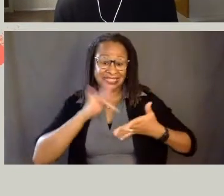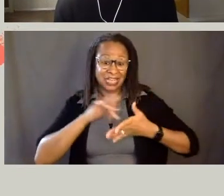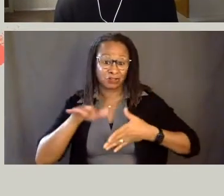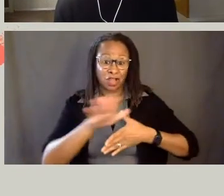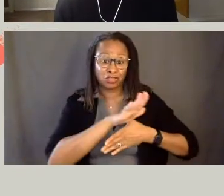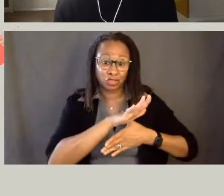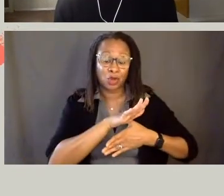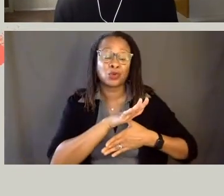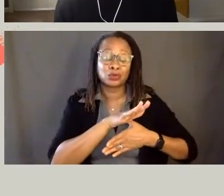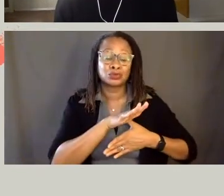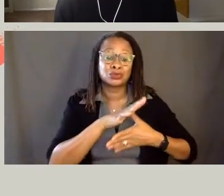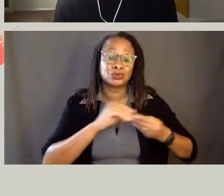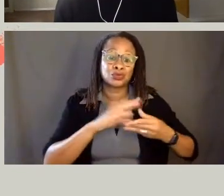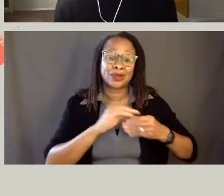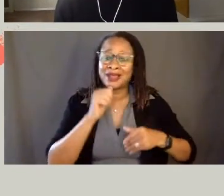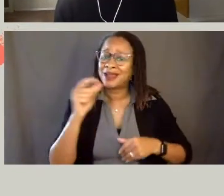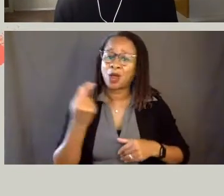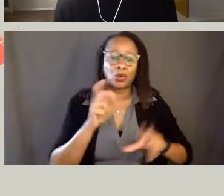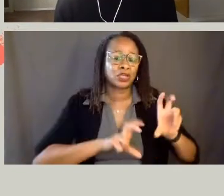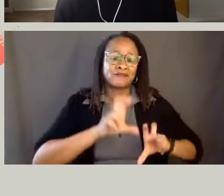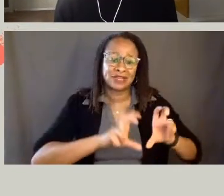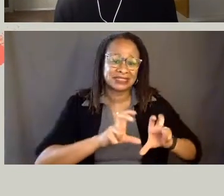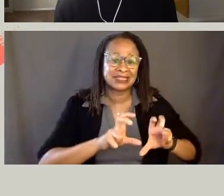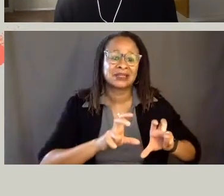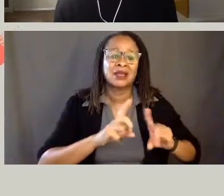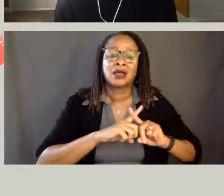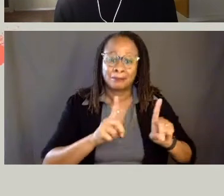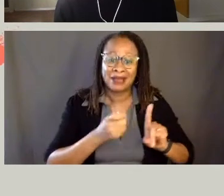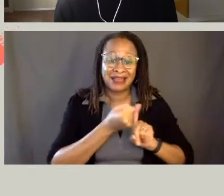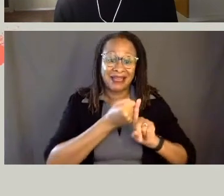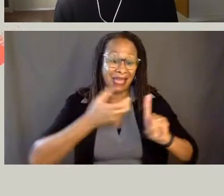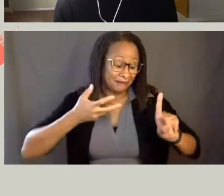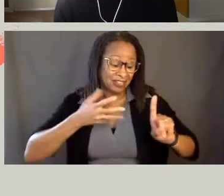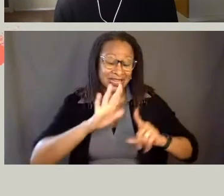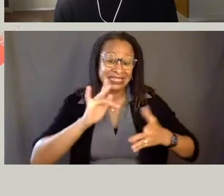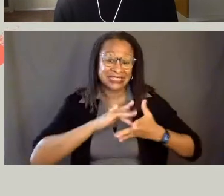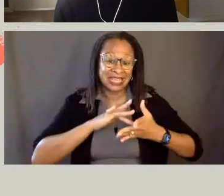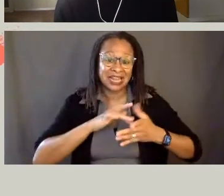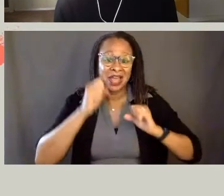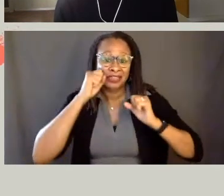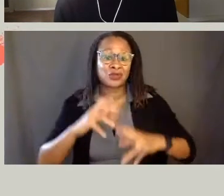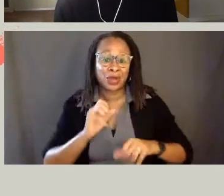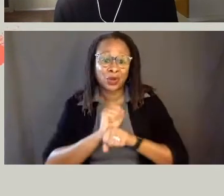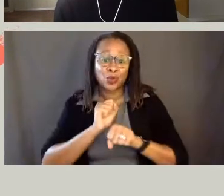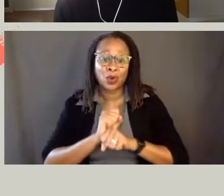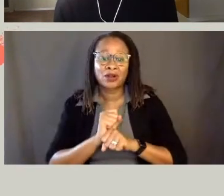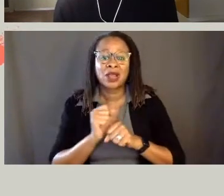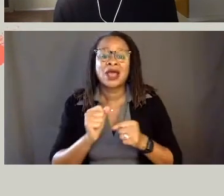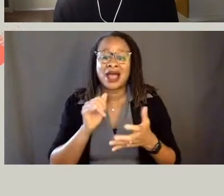not just investing them. And amplifying and centering like the incredible work that the Multicultural Alliance does.